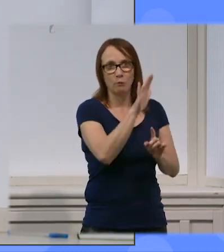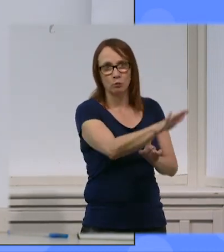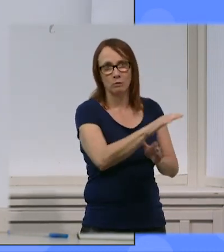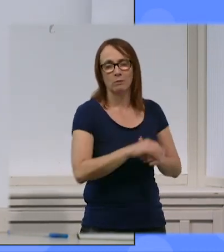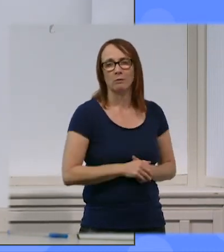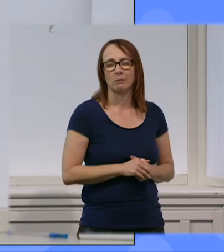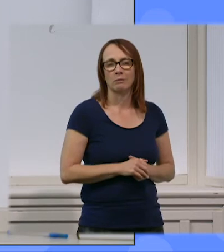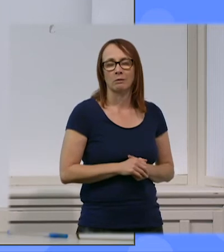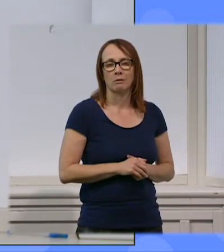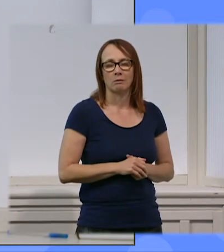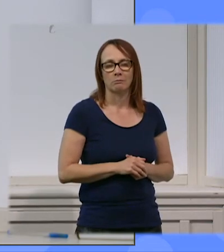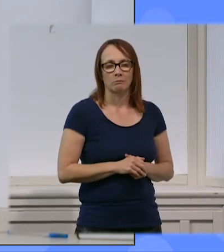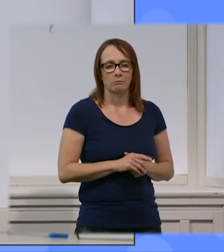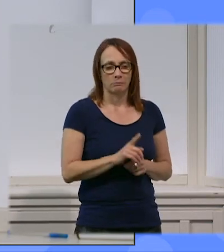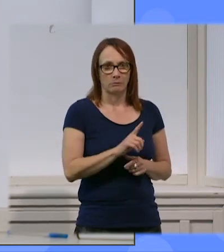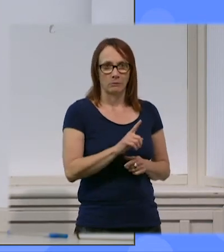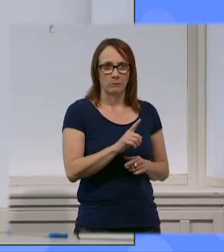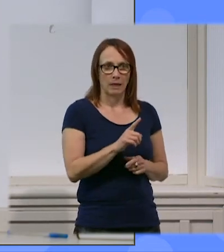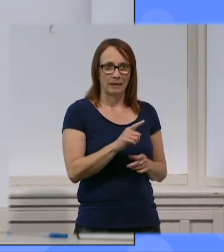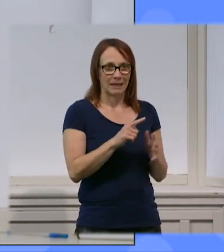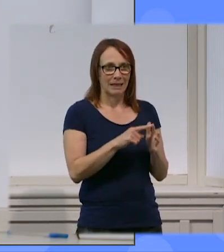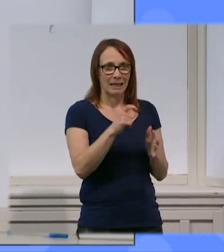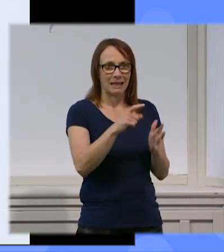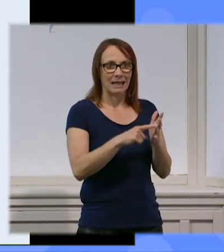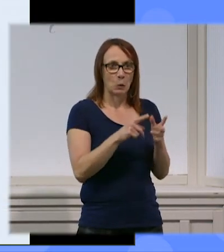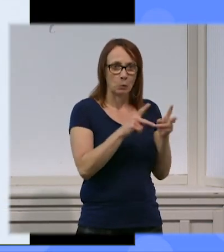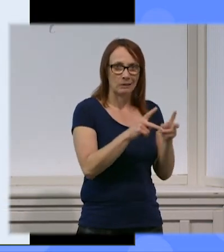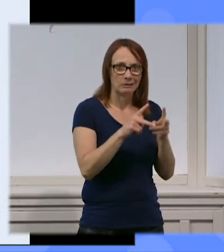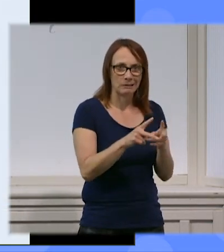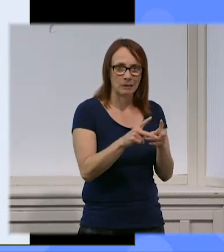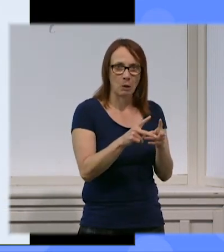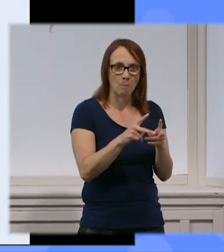includes the long-term health of our ecosystems species diversity renewable